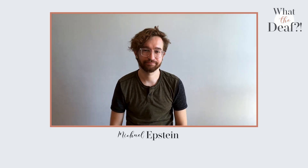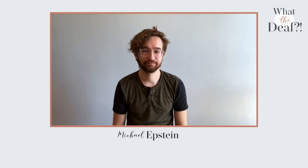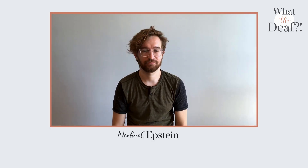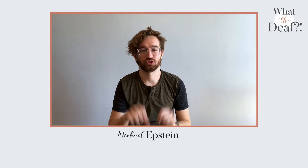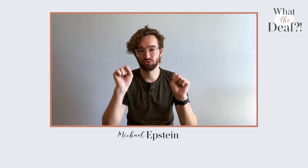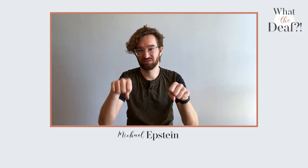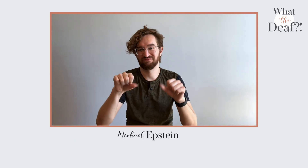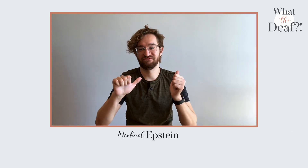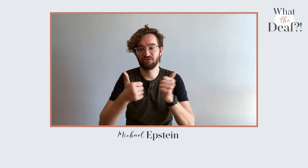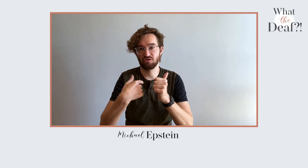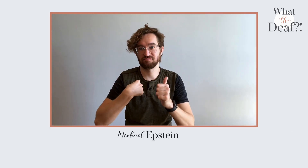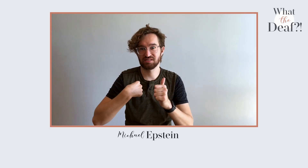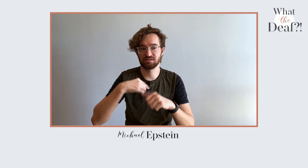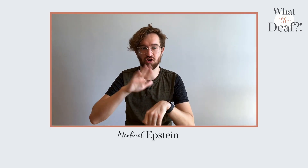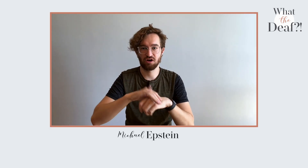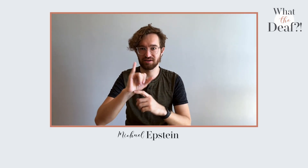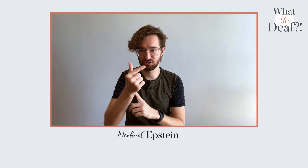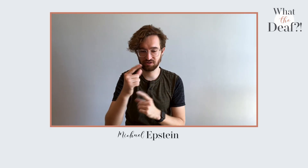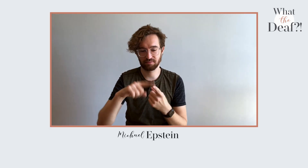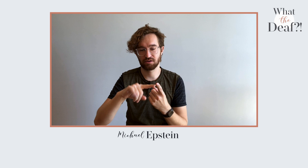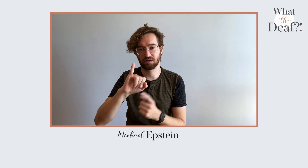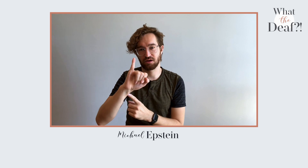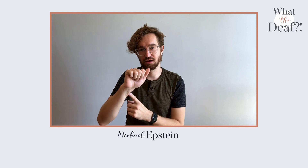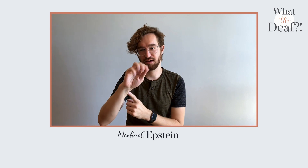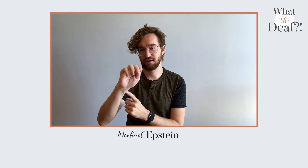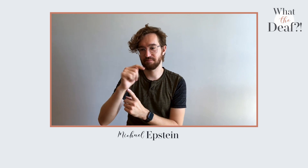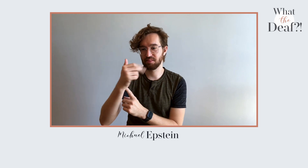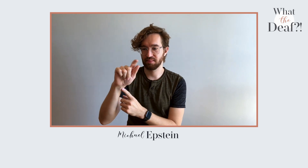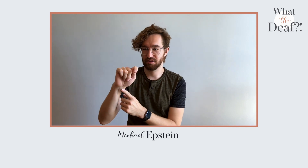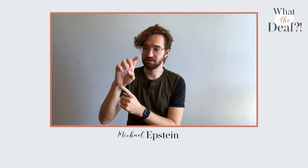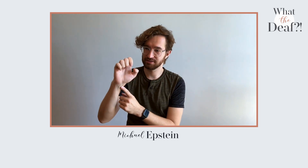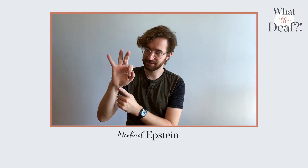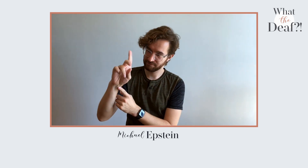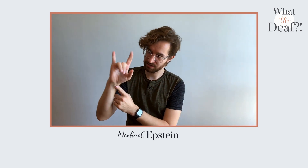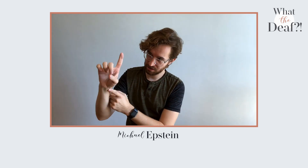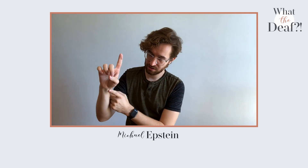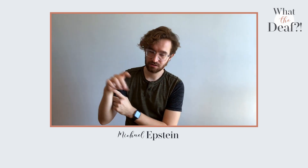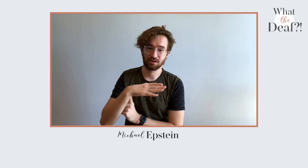Feel free to follow me on Instagram is @iamthatdeafkid